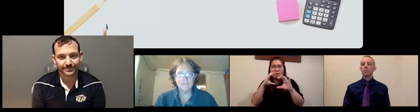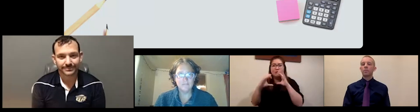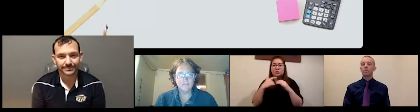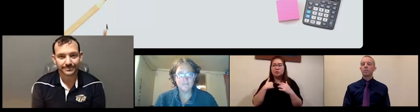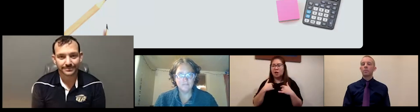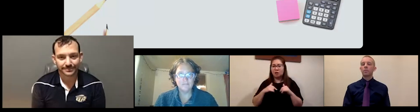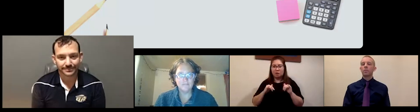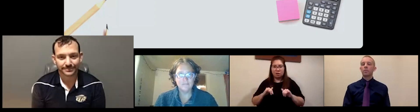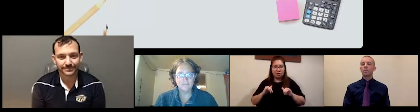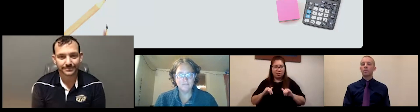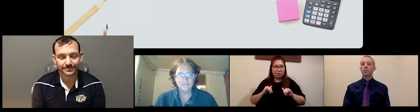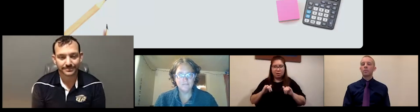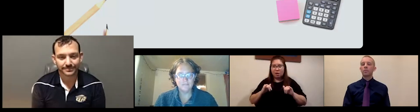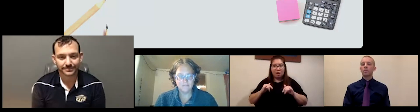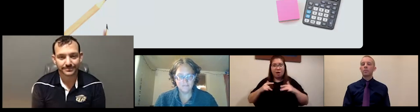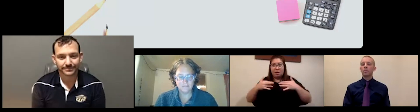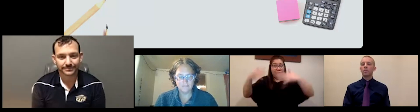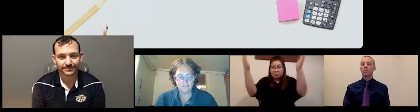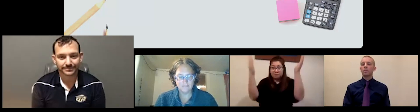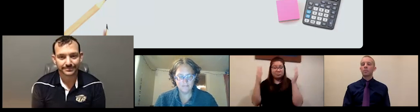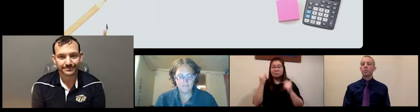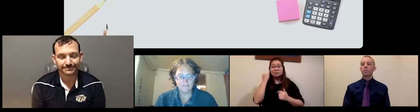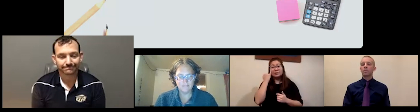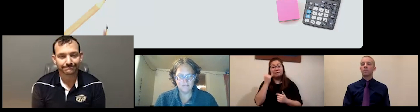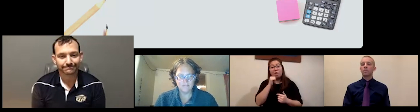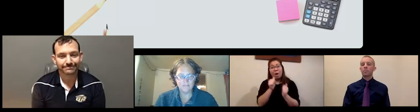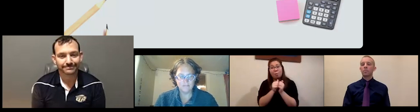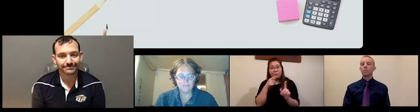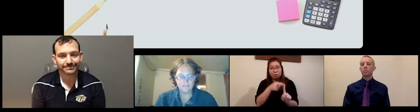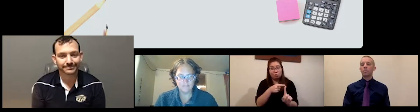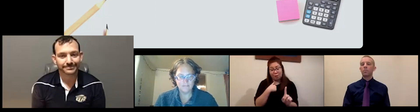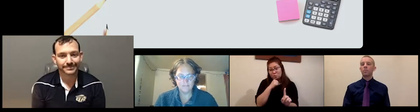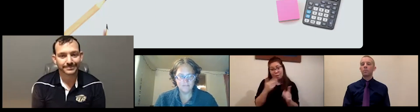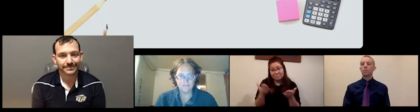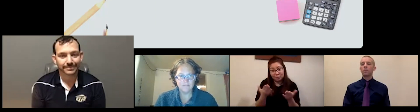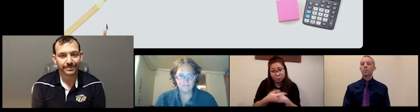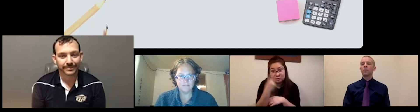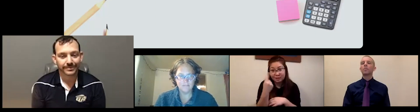After that, I thrived. If not for her, I would not be here today.